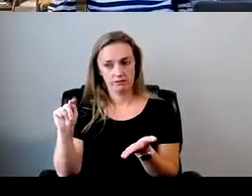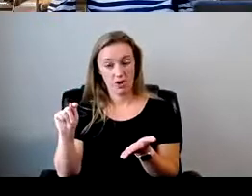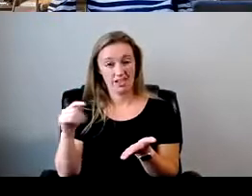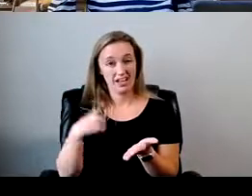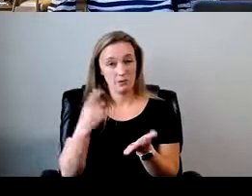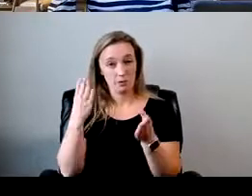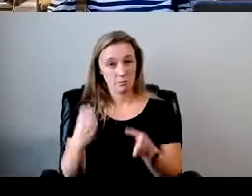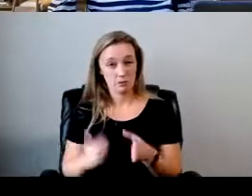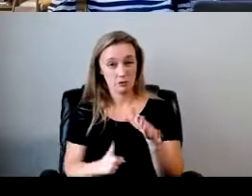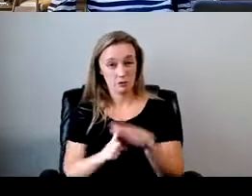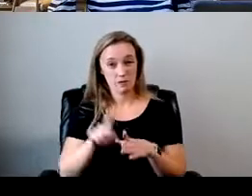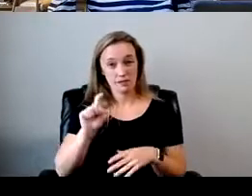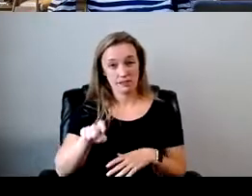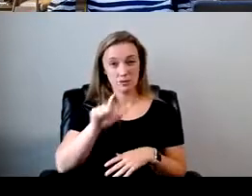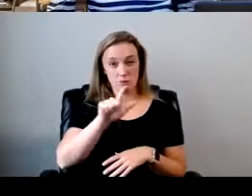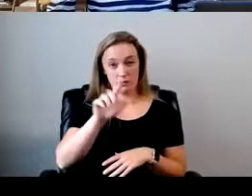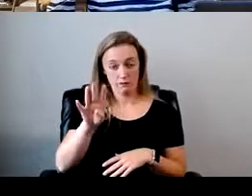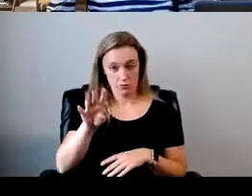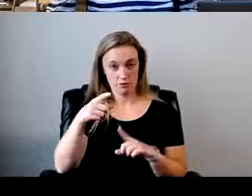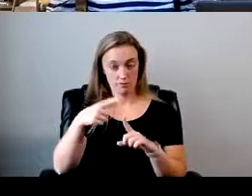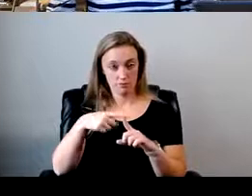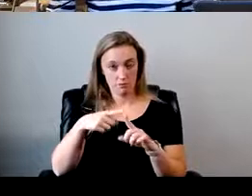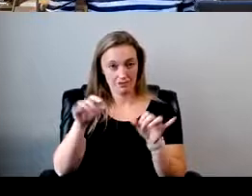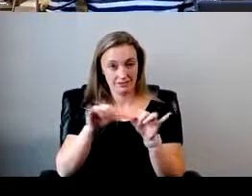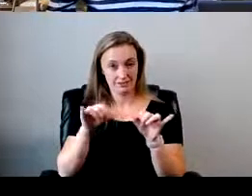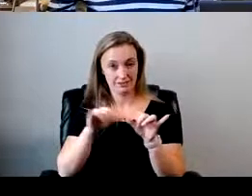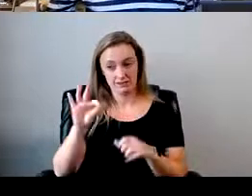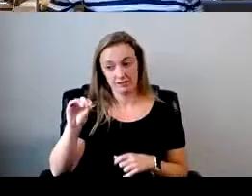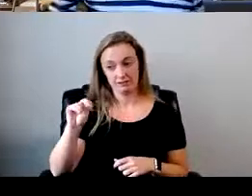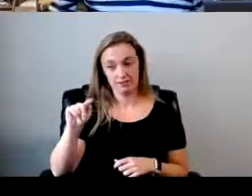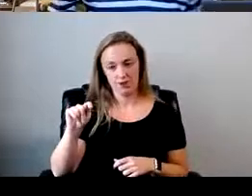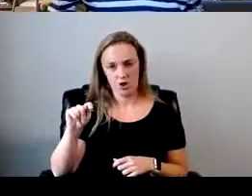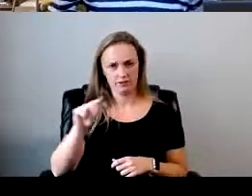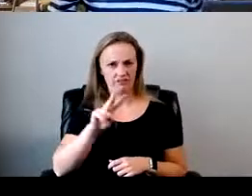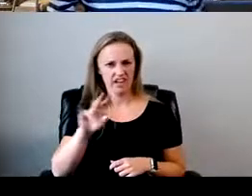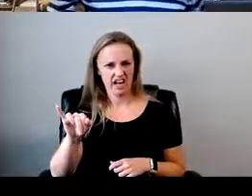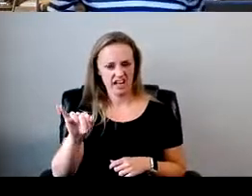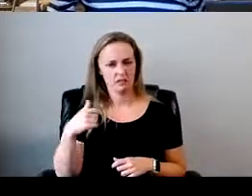They had a visual impairment and required a 24 point font. And because we provided that information ahead of time,